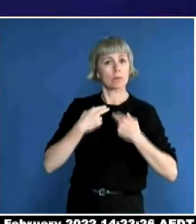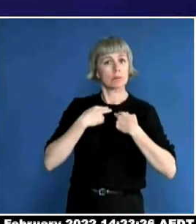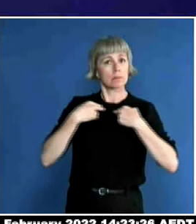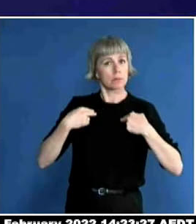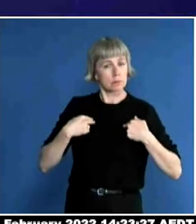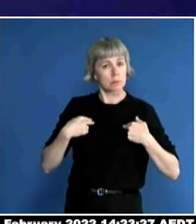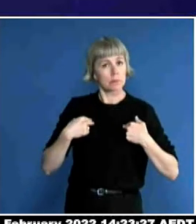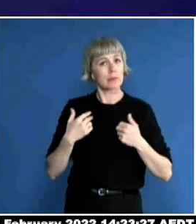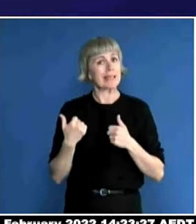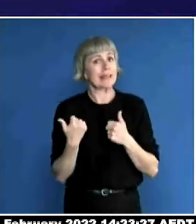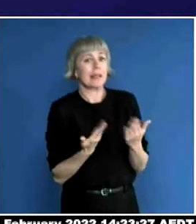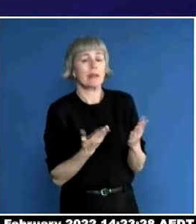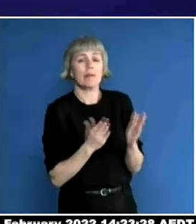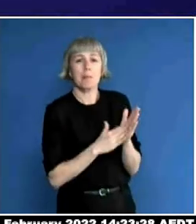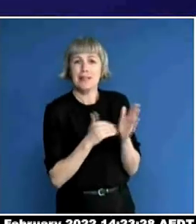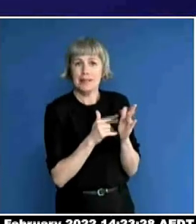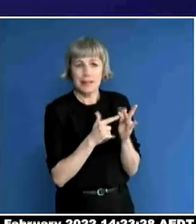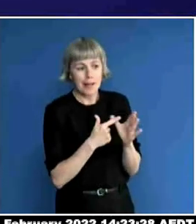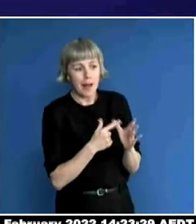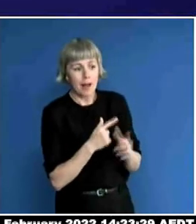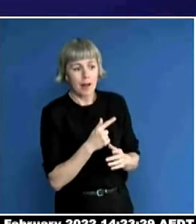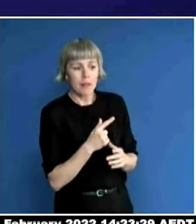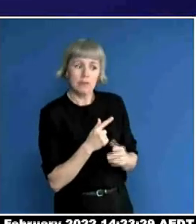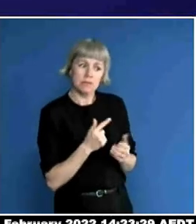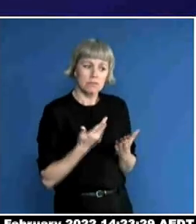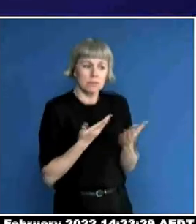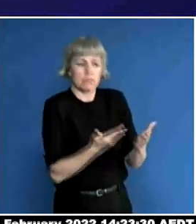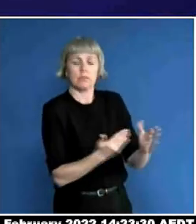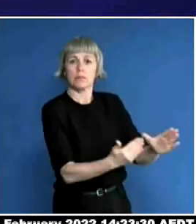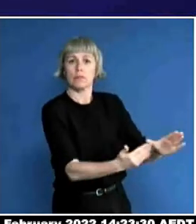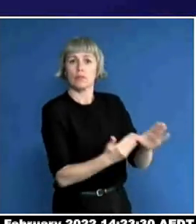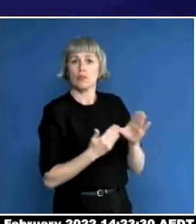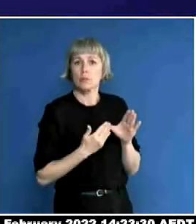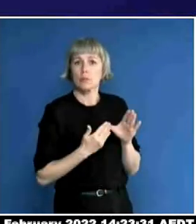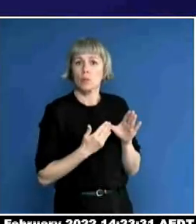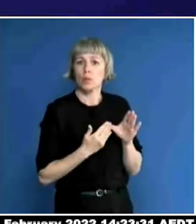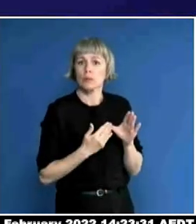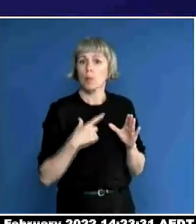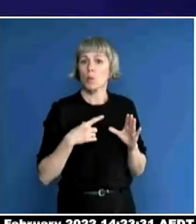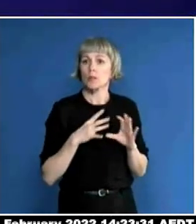propositions that are put, because they are not on the transcript. That would be helpful for that to occur.